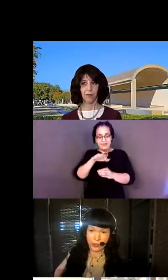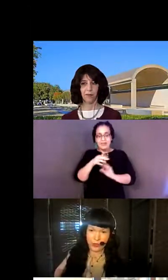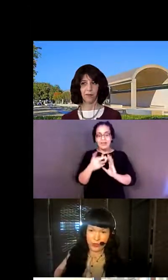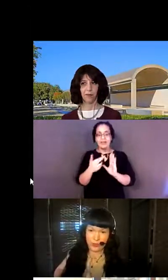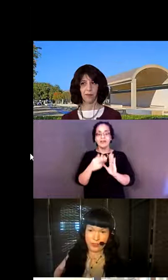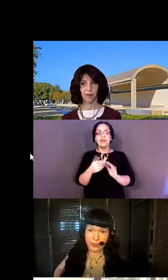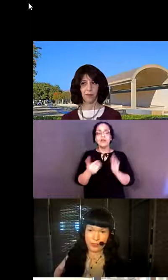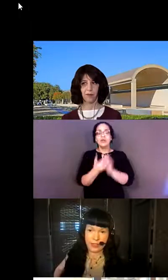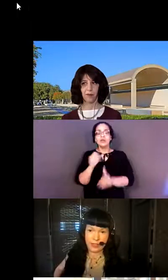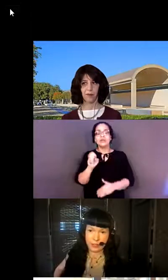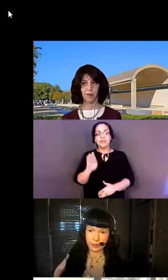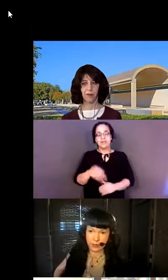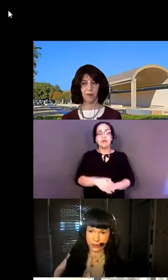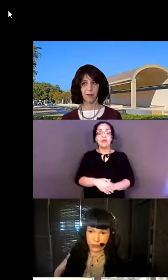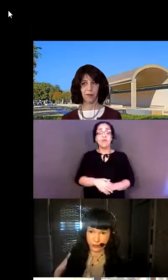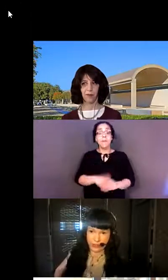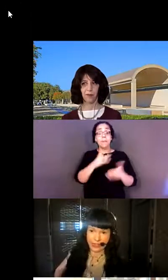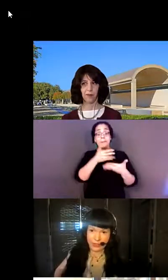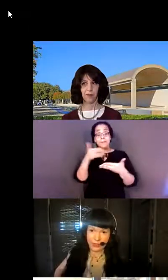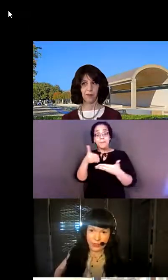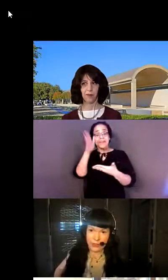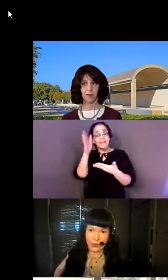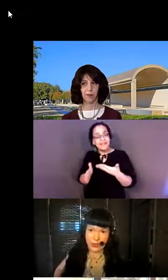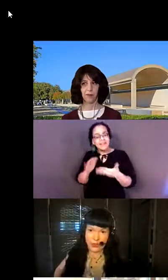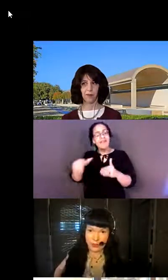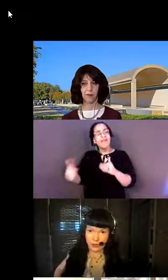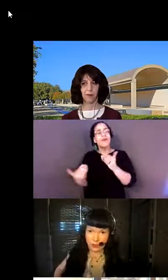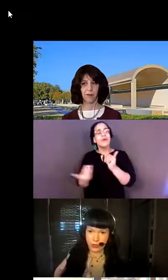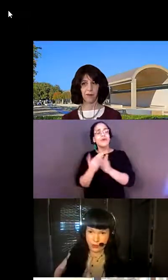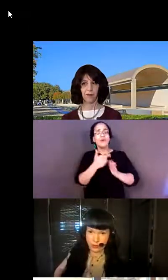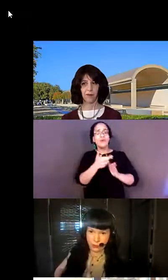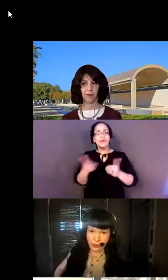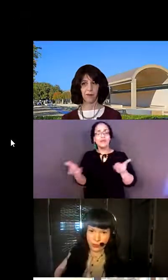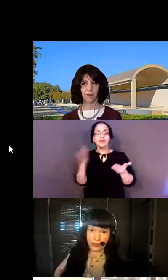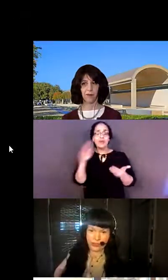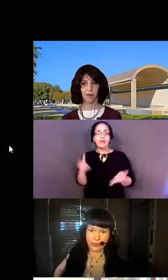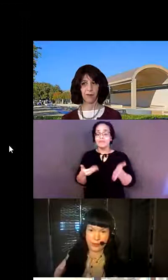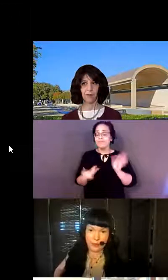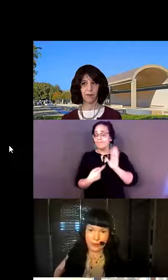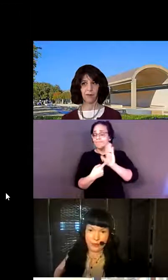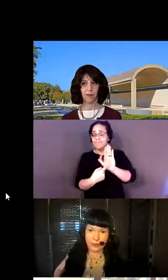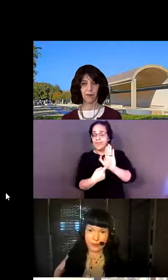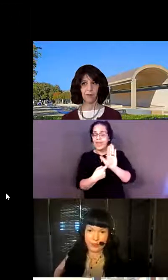resources available to you and answer a